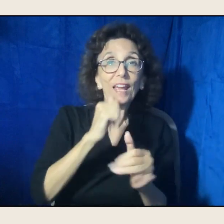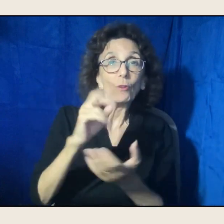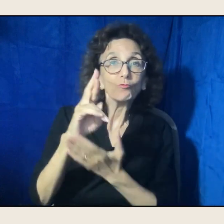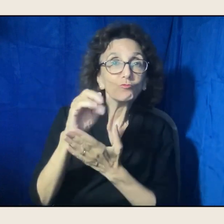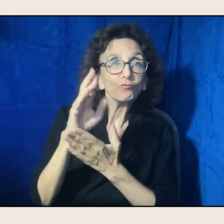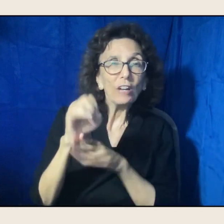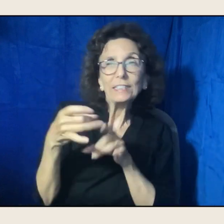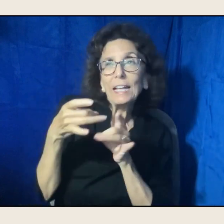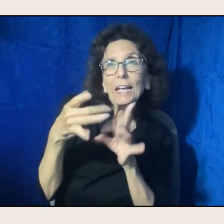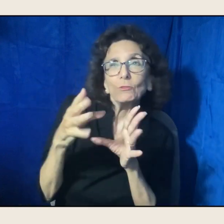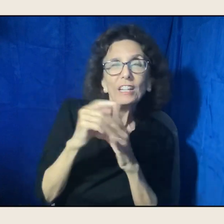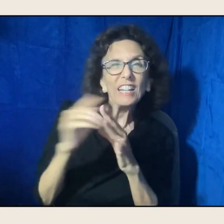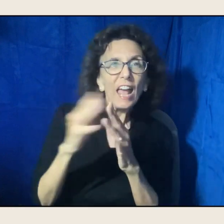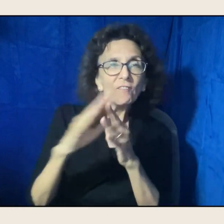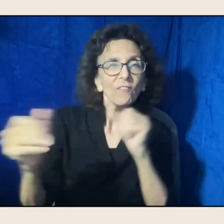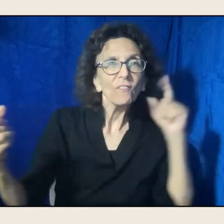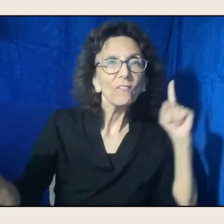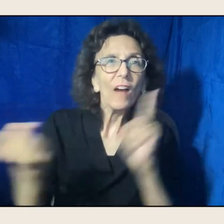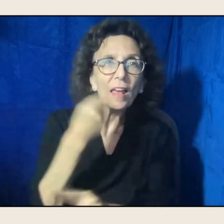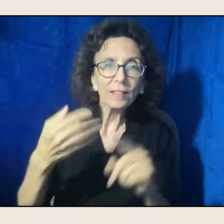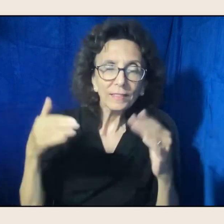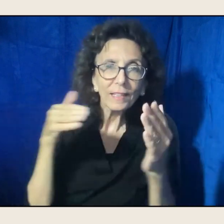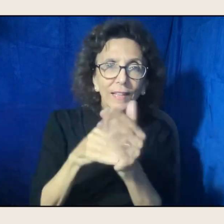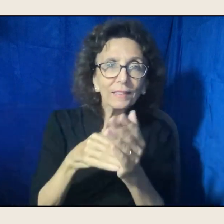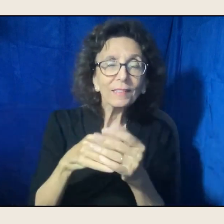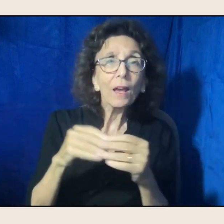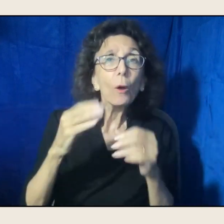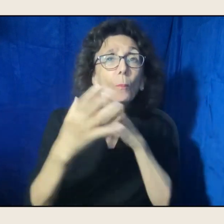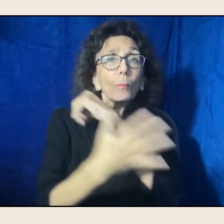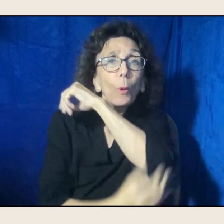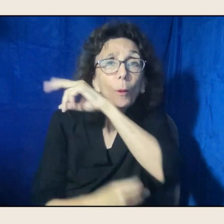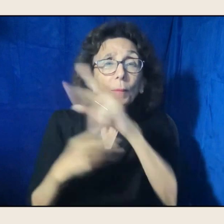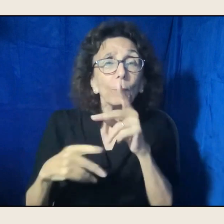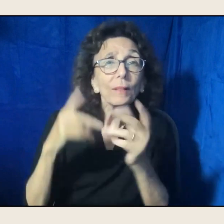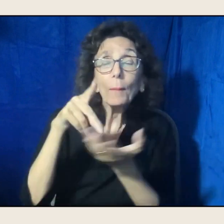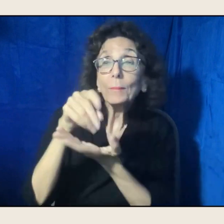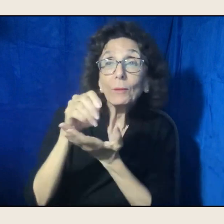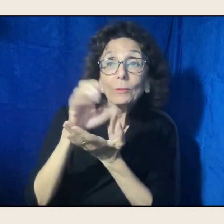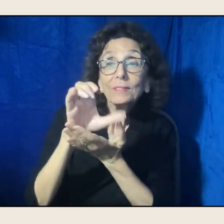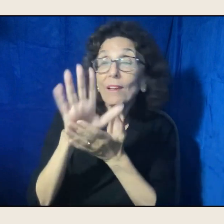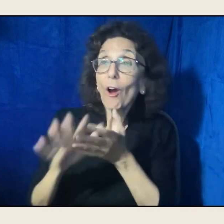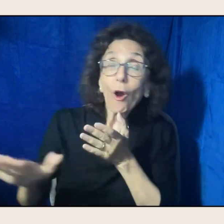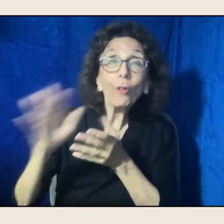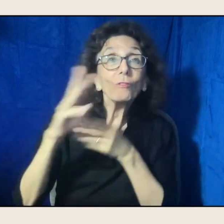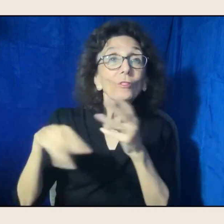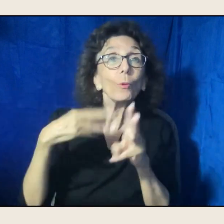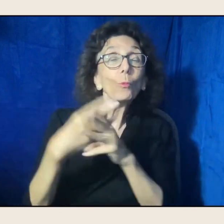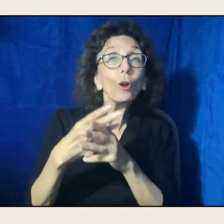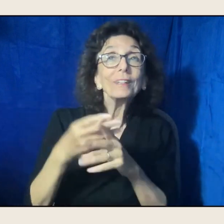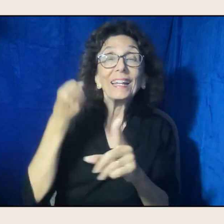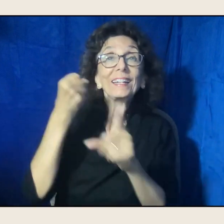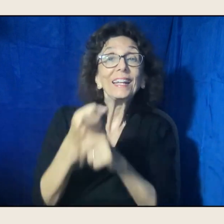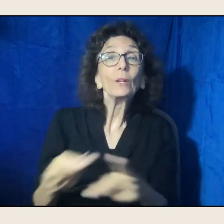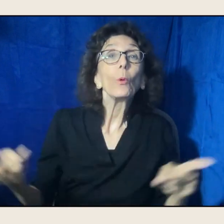in the country and in the world are disproportionately affected by these crises, living on multiple frontlines.